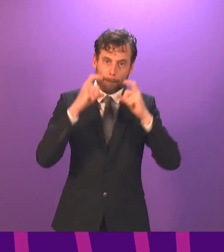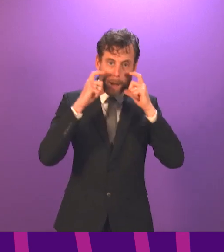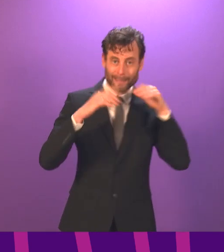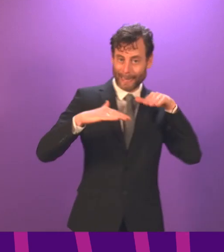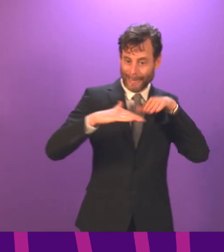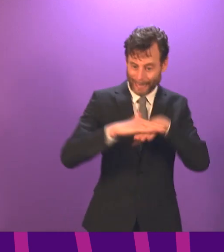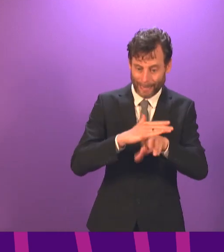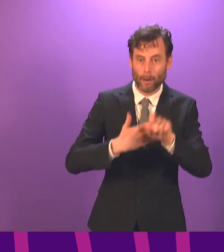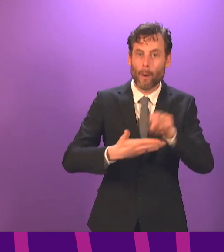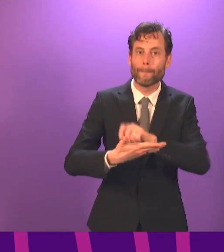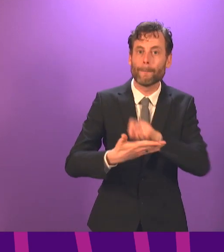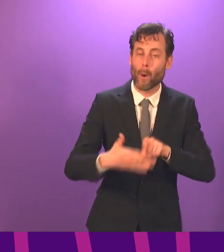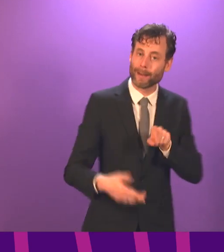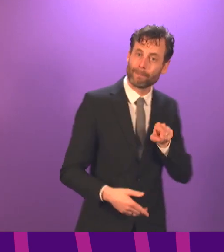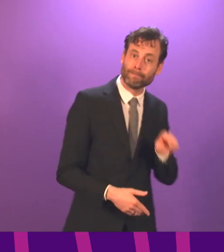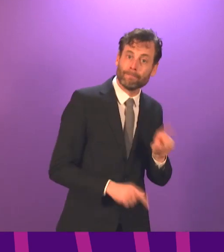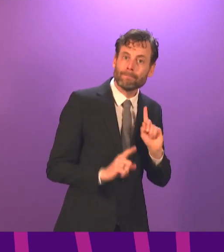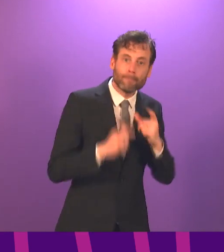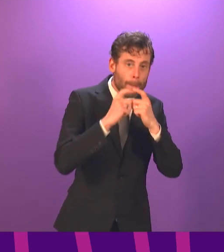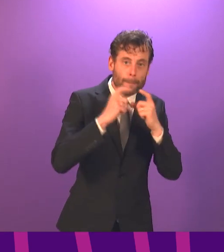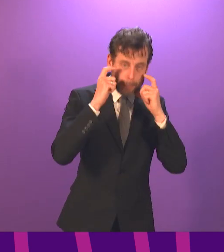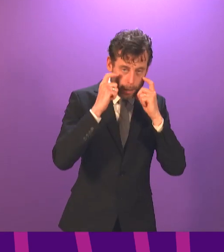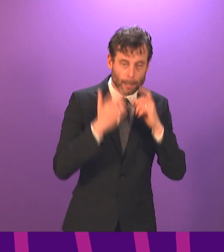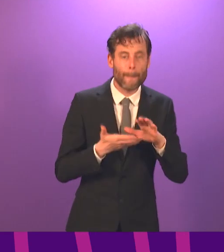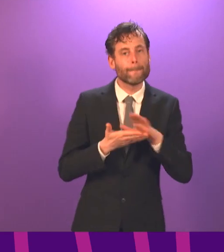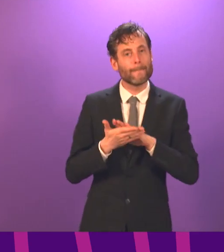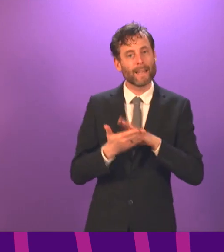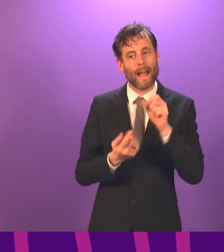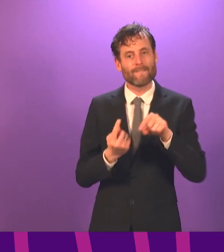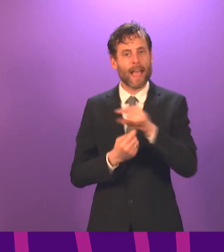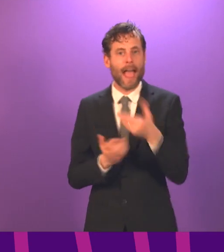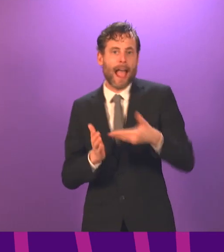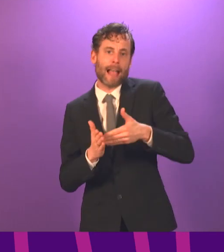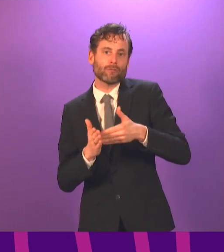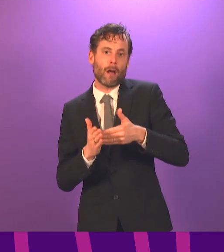polling stations. Additional members of staff will be on duty at polling places to